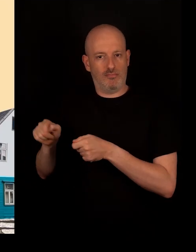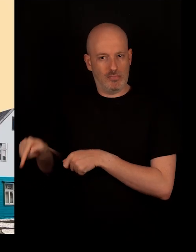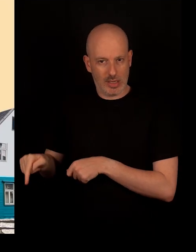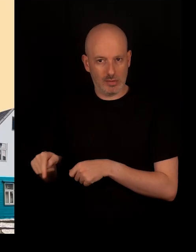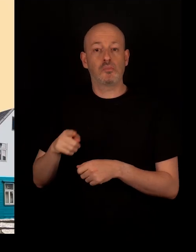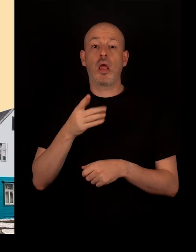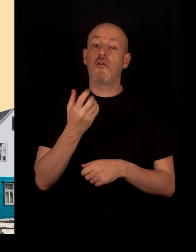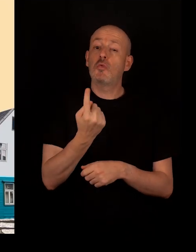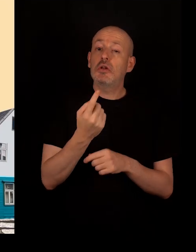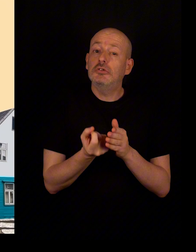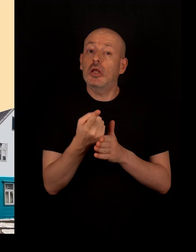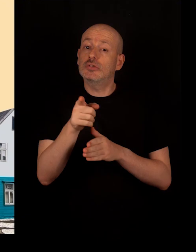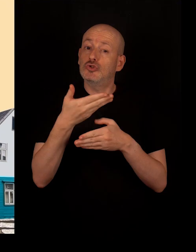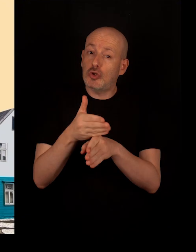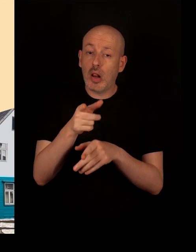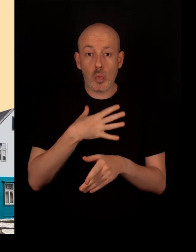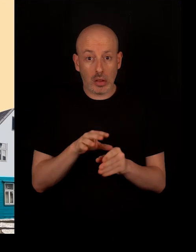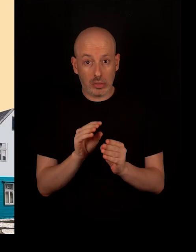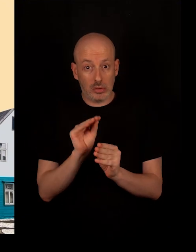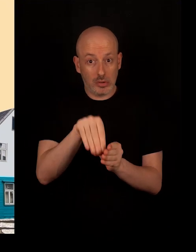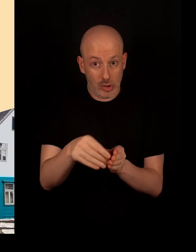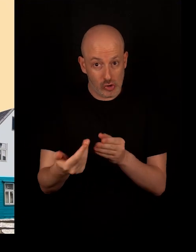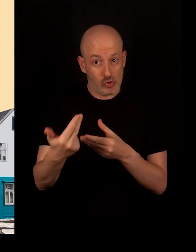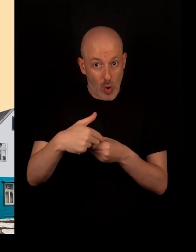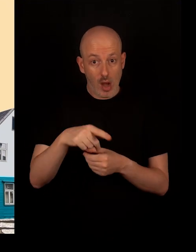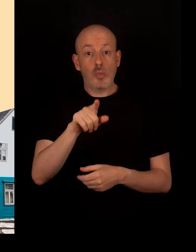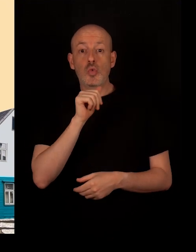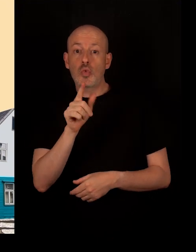So there is still a chance to share if you want to join, but you will not